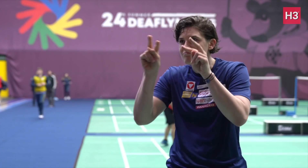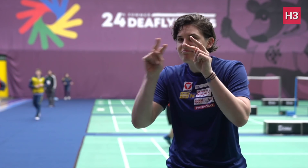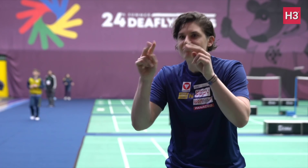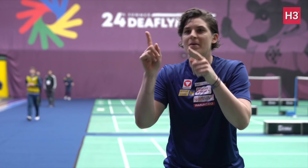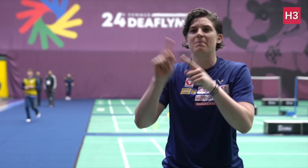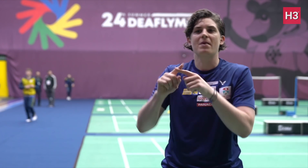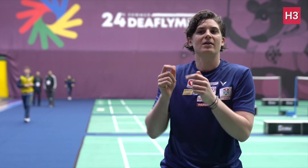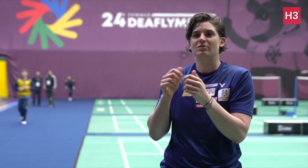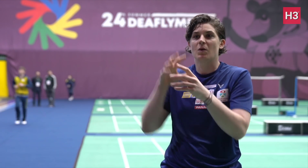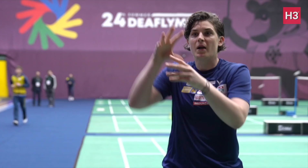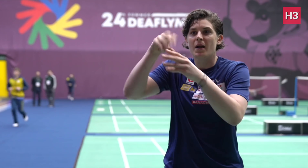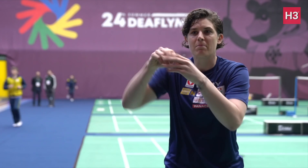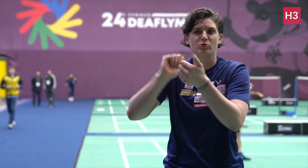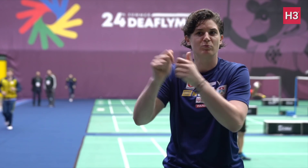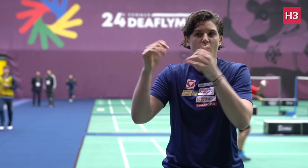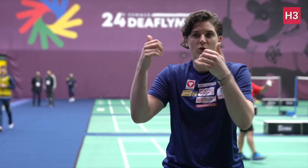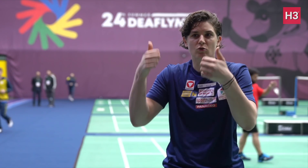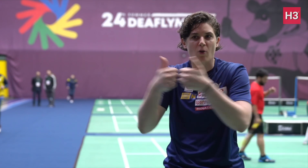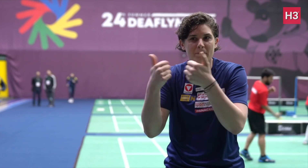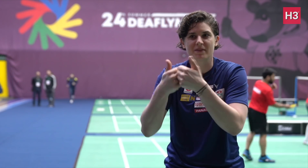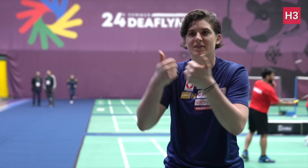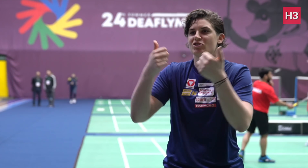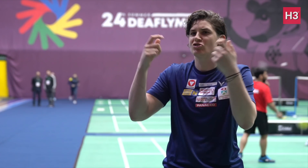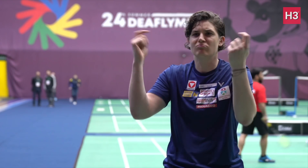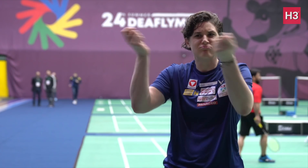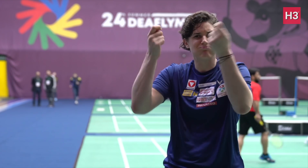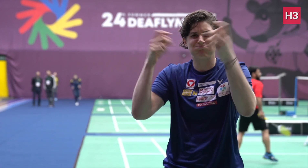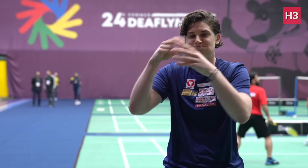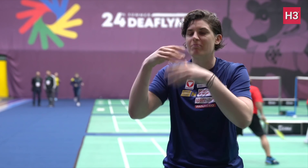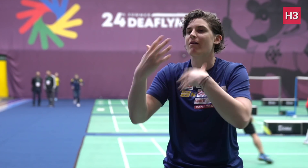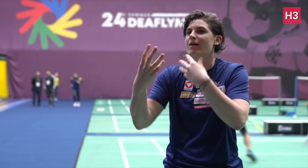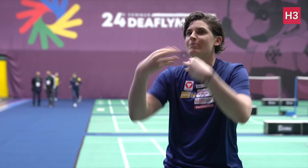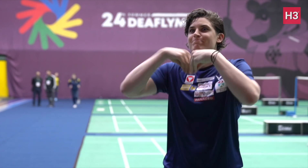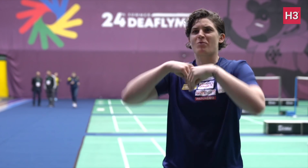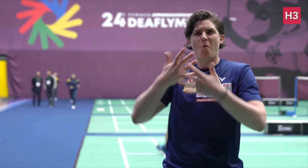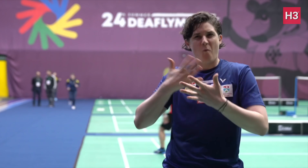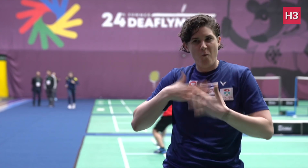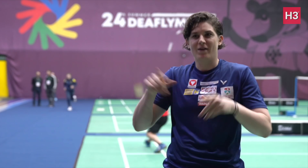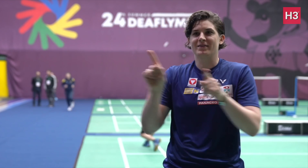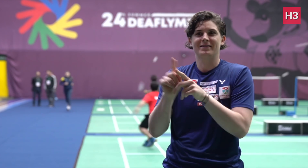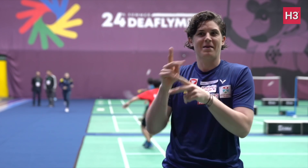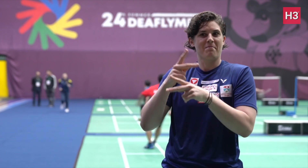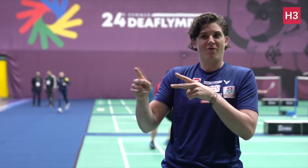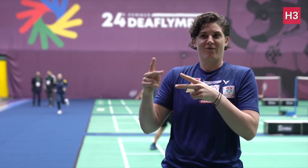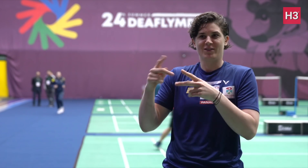They love being involved in sports and games, so that’s how I got the passion